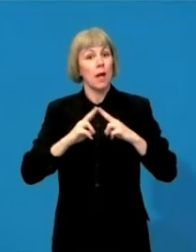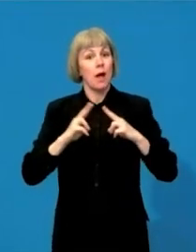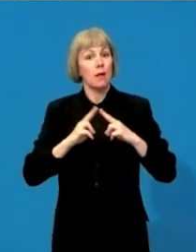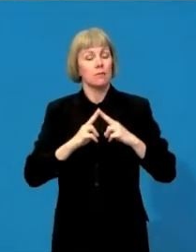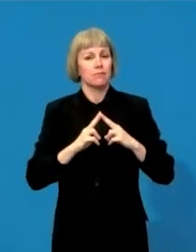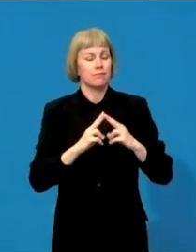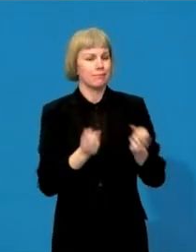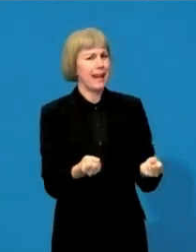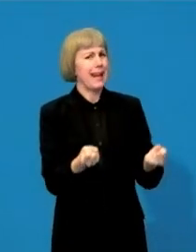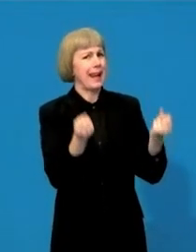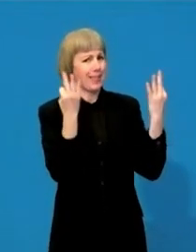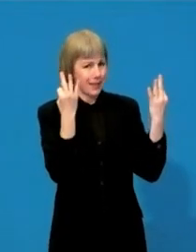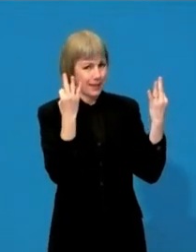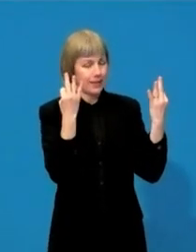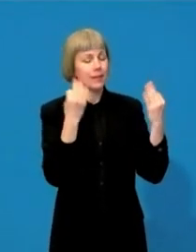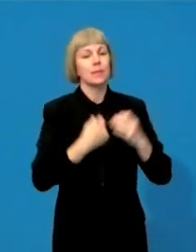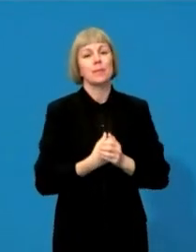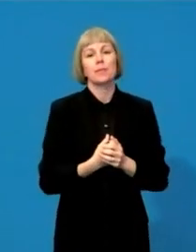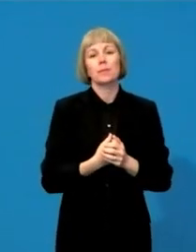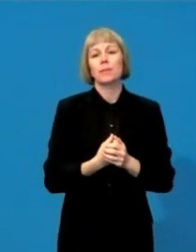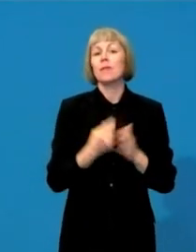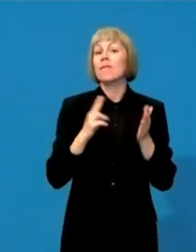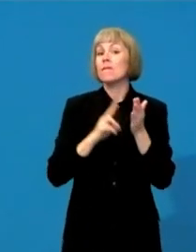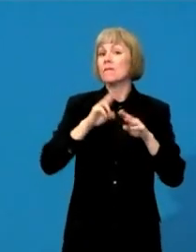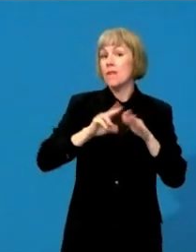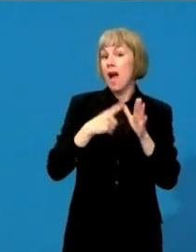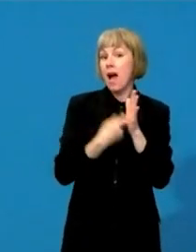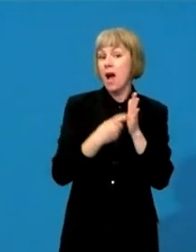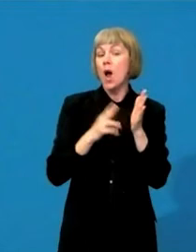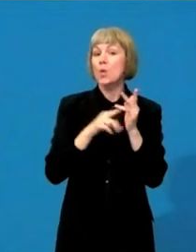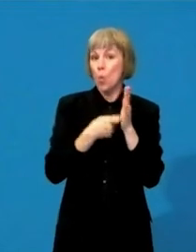None whatsoever. There is a presence of Far North Community Services.